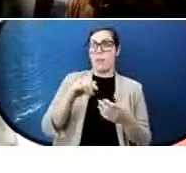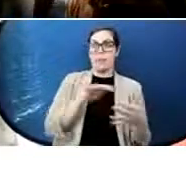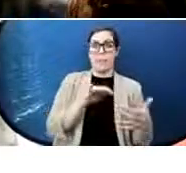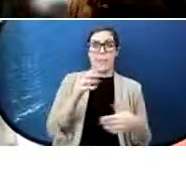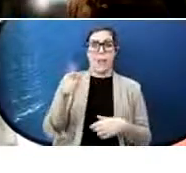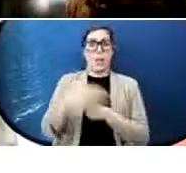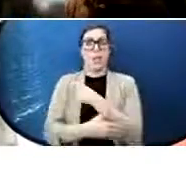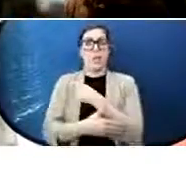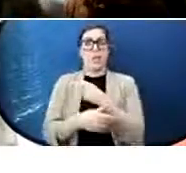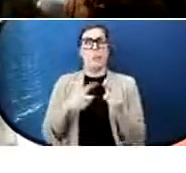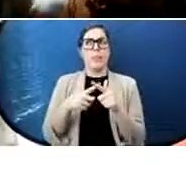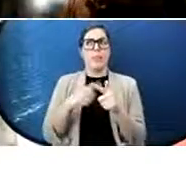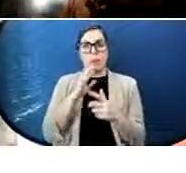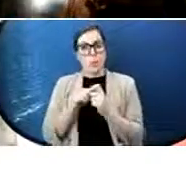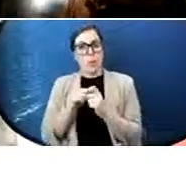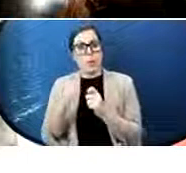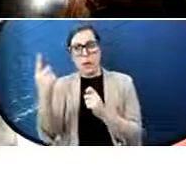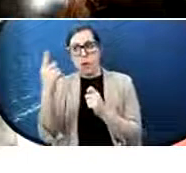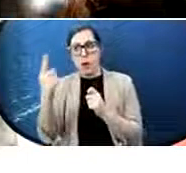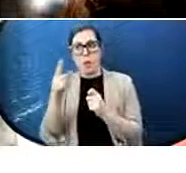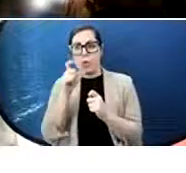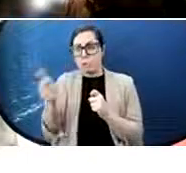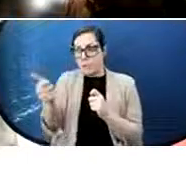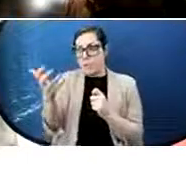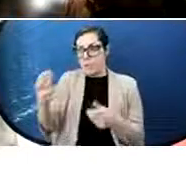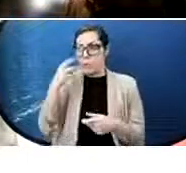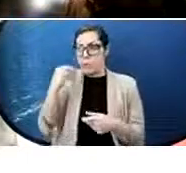mentor, or somebody who has studied abroad and it gets them thinking maybe they'd like to do it or